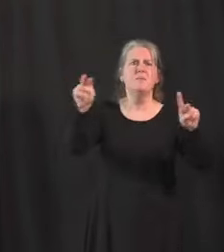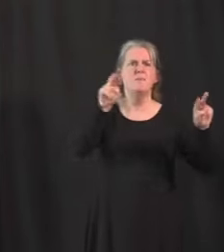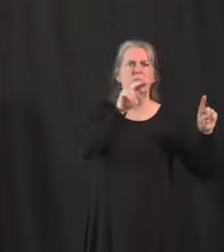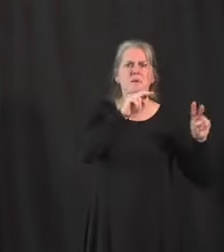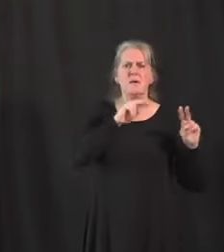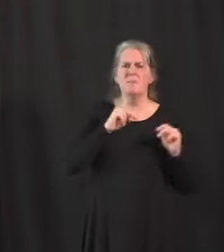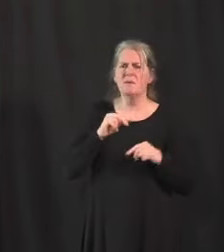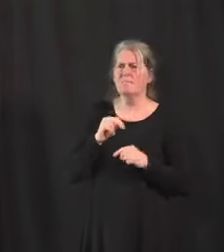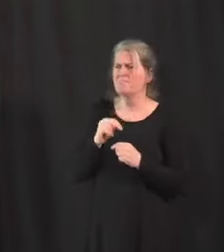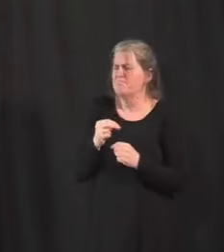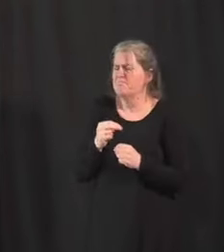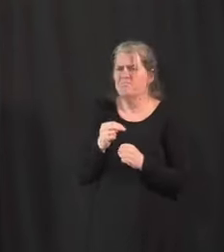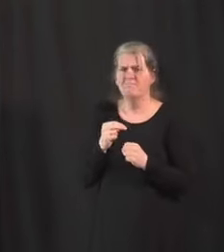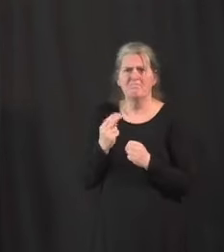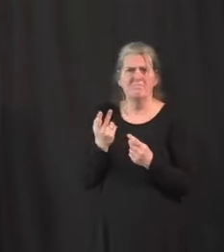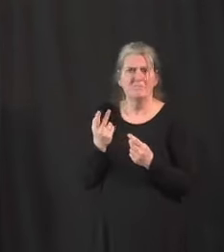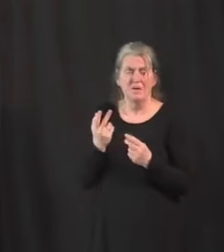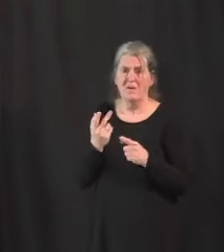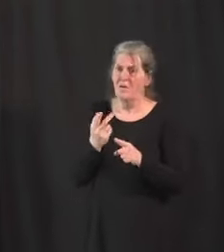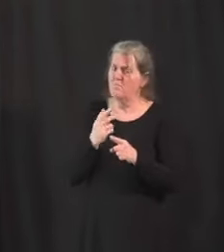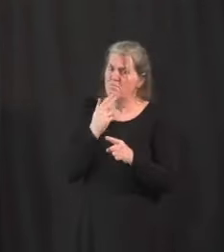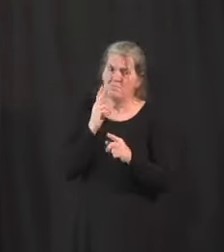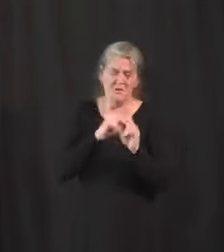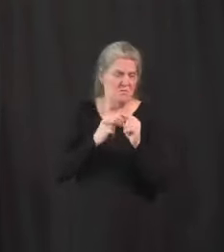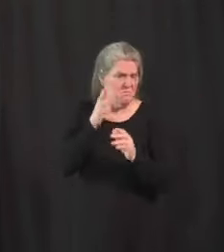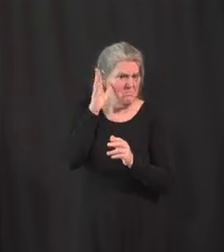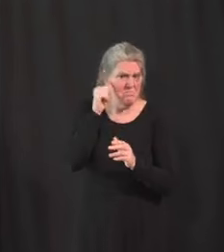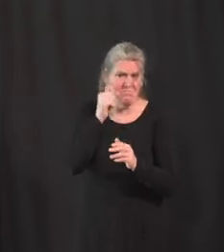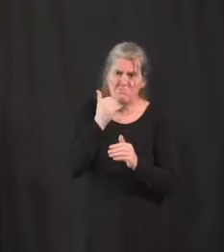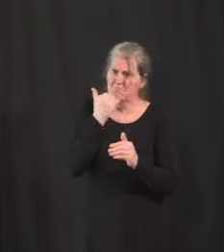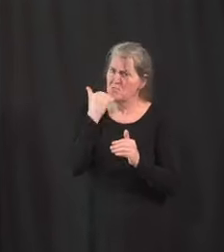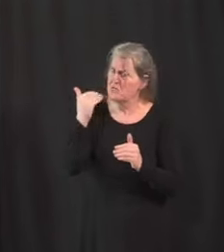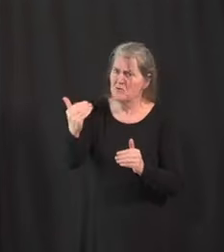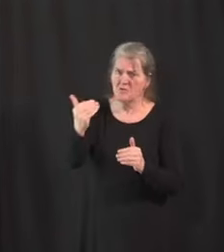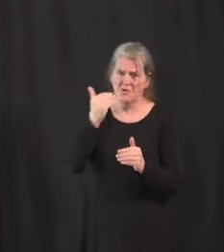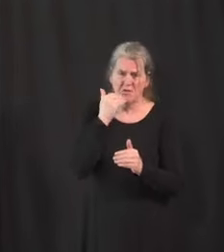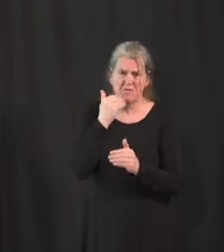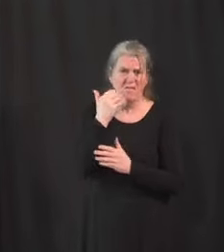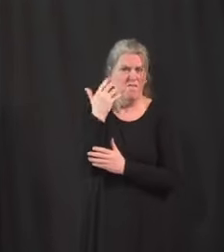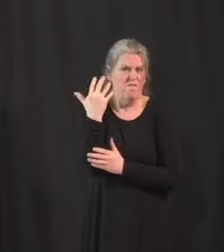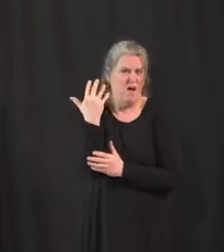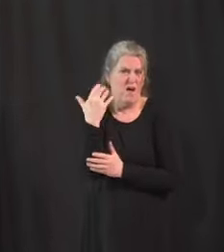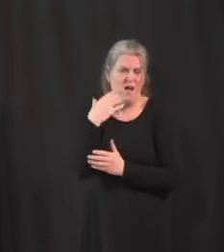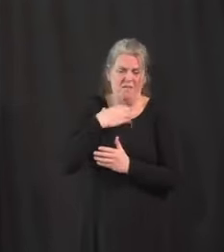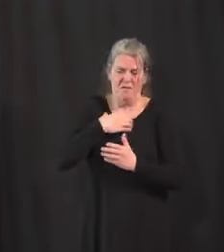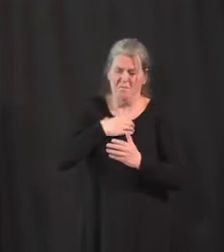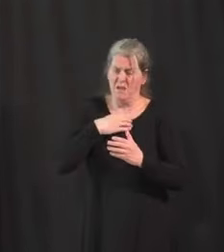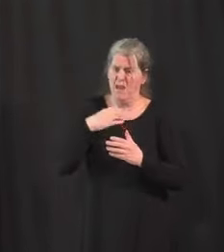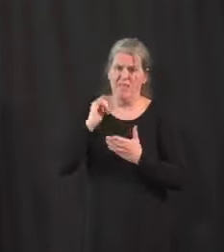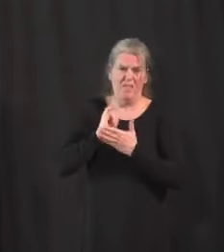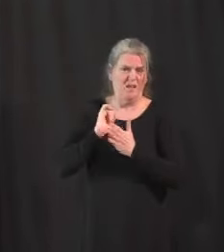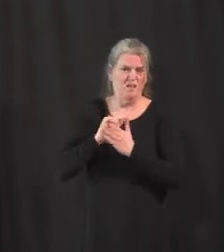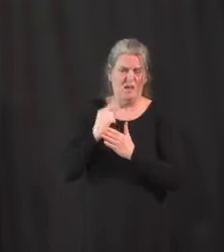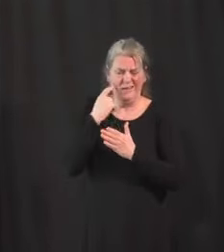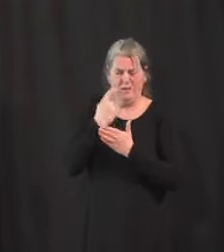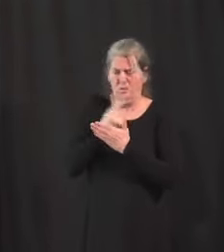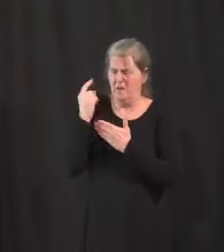PEOPLE ARE BEING VIGILANT, VERY VIGILANT. WE RECEIVED FIVE COMPLAINTS ALL WEEKEND LONG AND NO FINES WERE